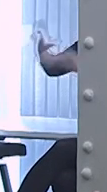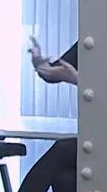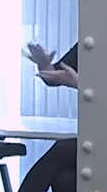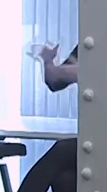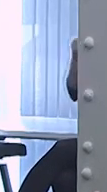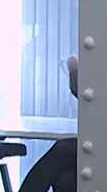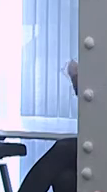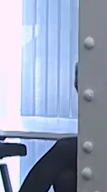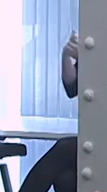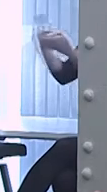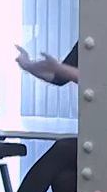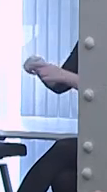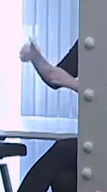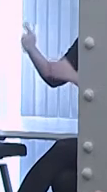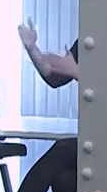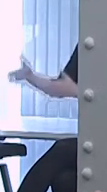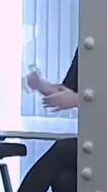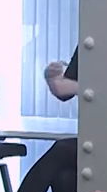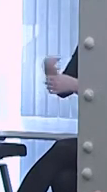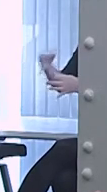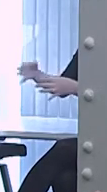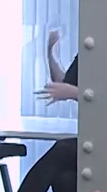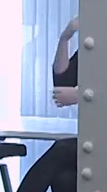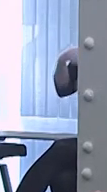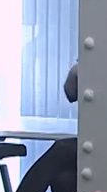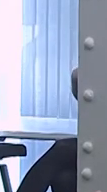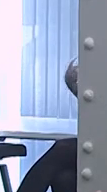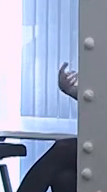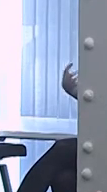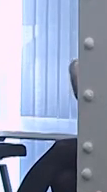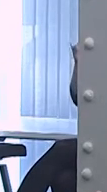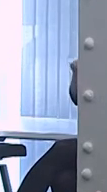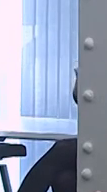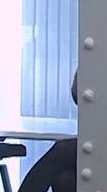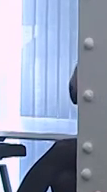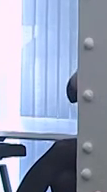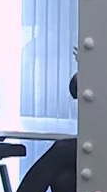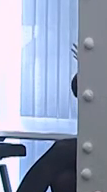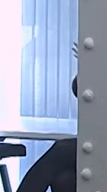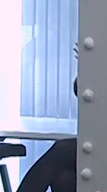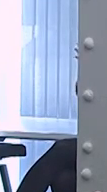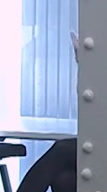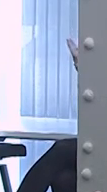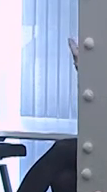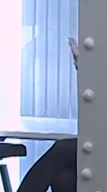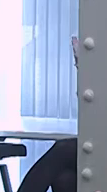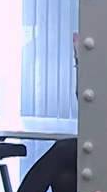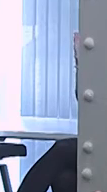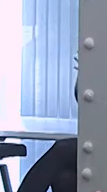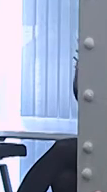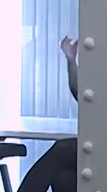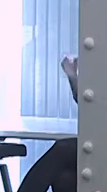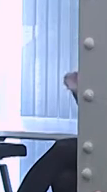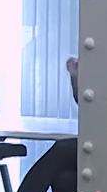Creating those intermediate alternatives will go a long way. Places you can go, get into counseling, medication,